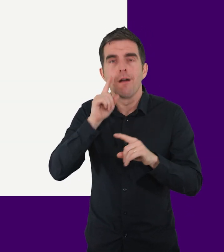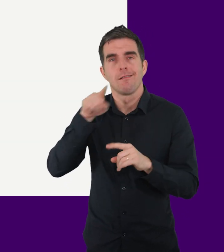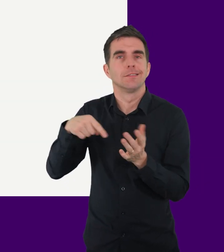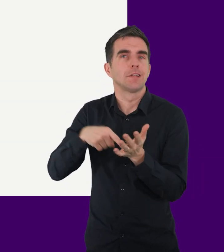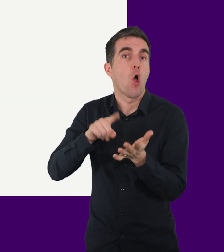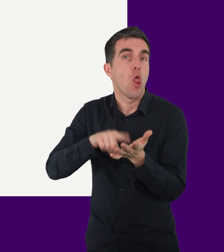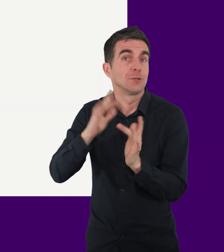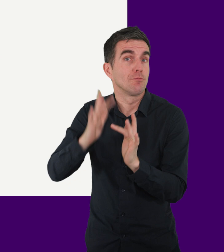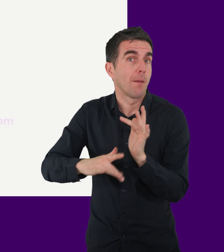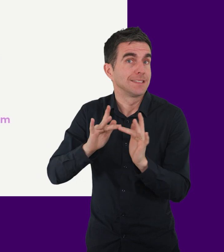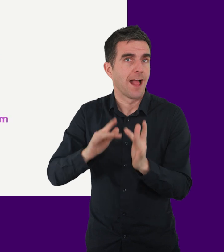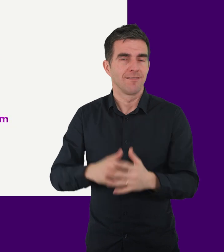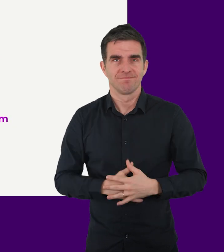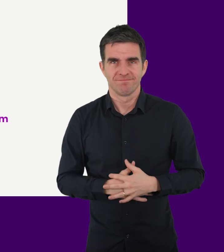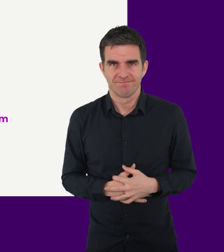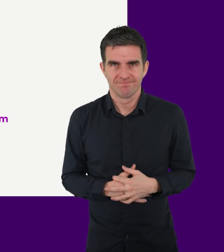To learn more, visit tetralogical.com